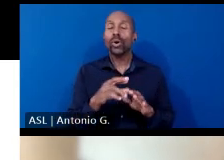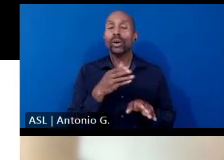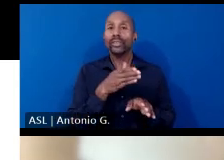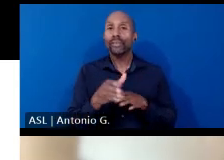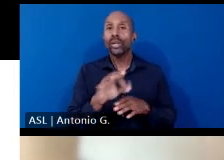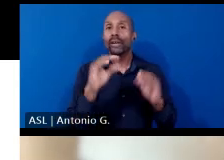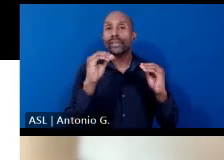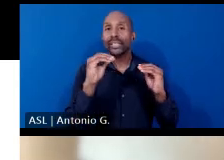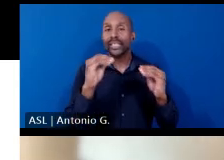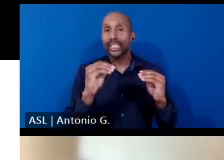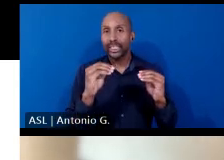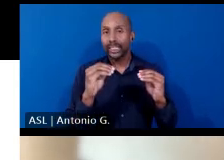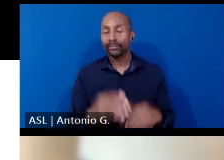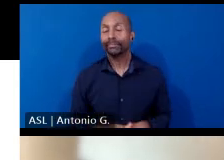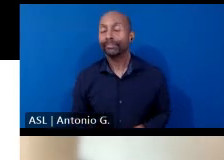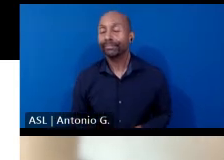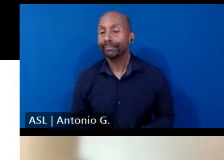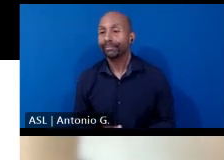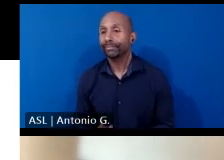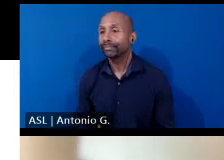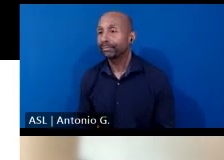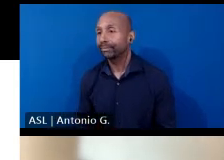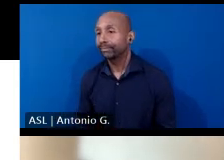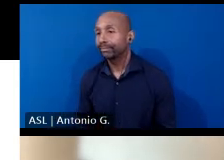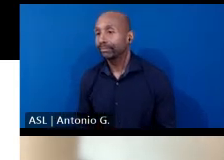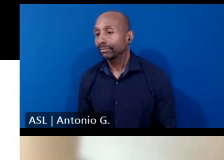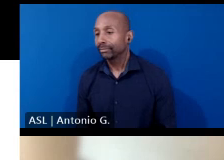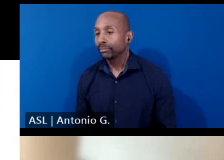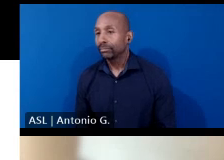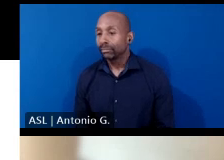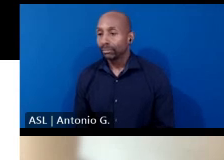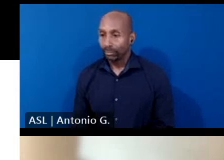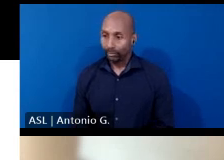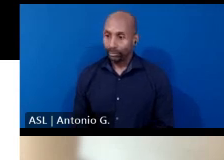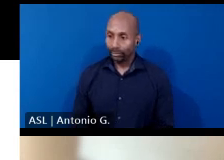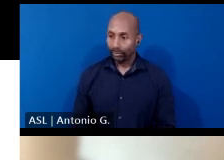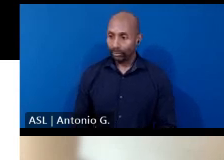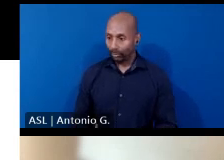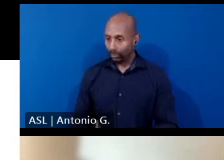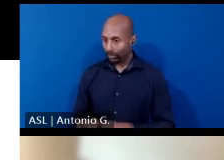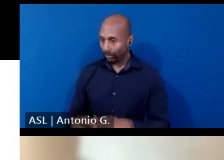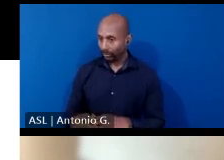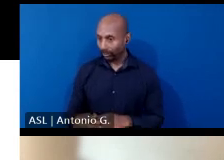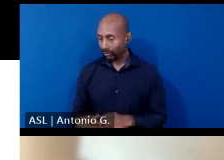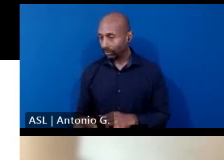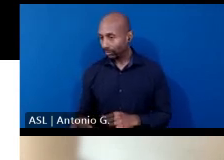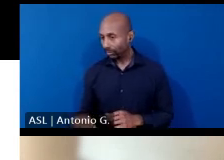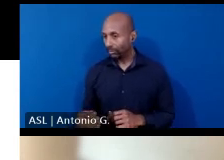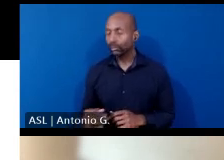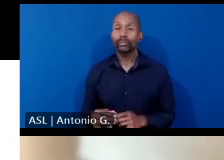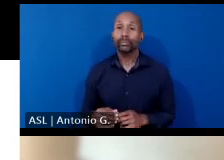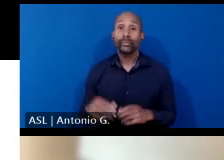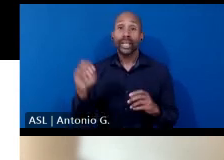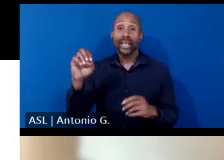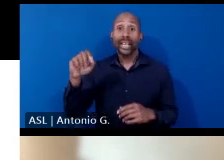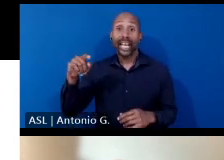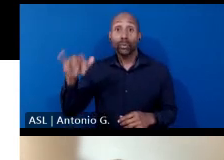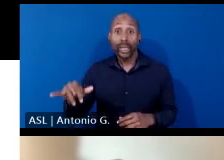And so when we think about equity, representation, and belonging, that's not the whole story, but it can be part of the story.